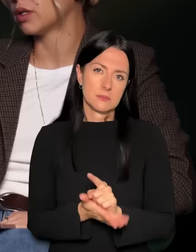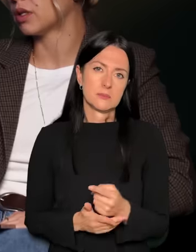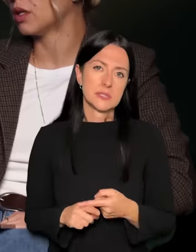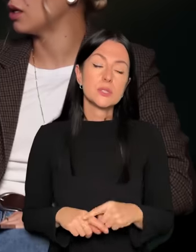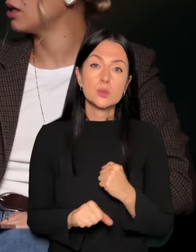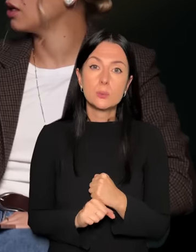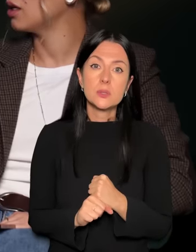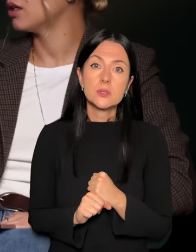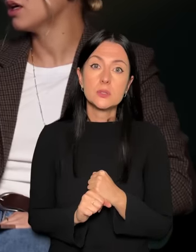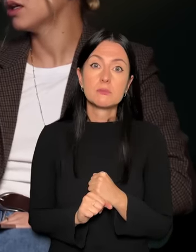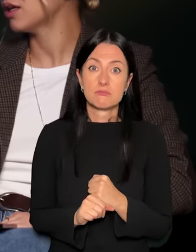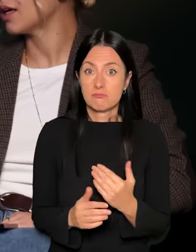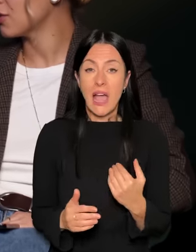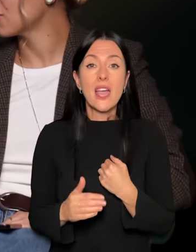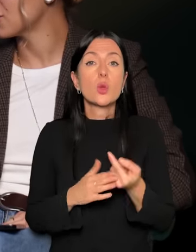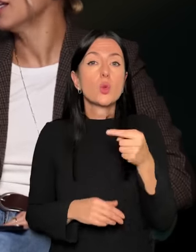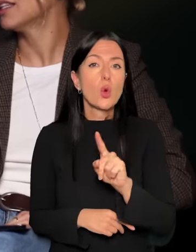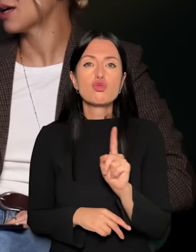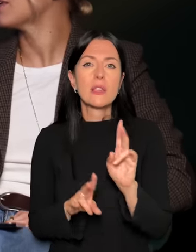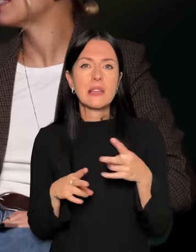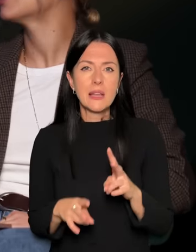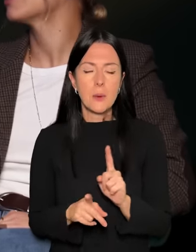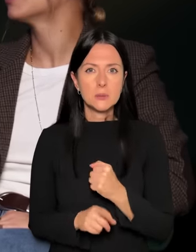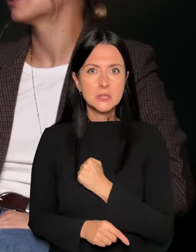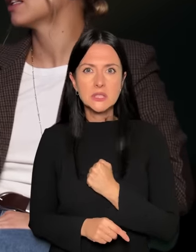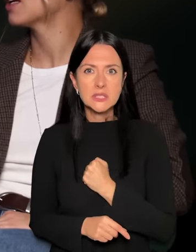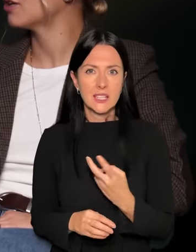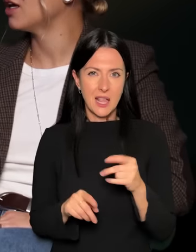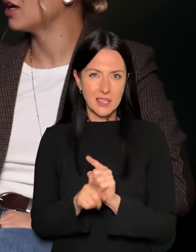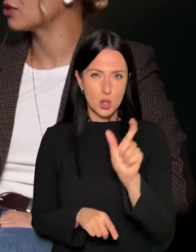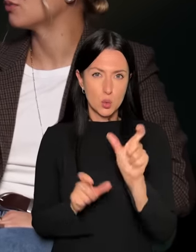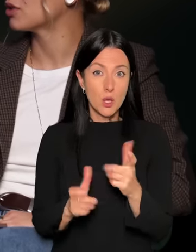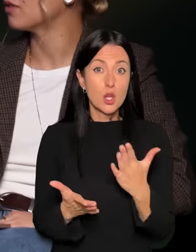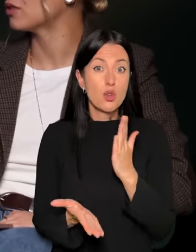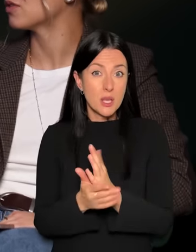That's why we communicate. Yes, yes, yes. I'm getting at the point that you shouldn't get angry at such people; if there's a chance, explain.